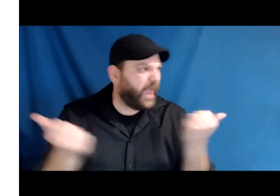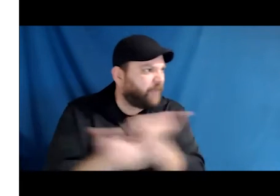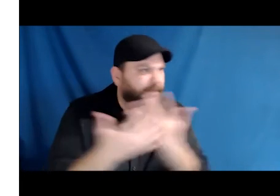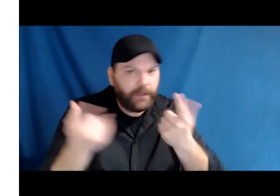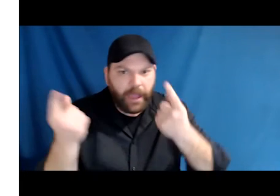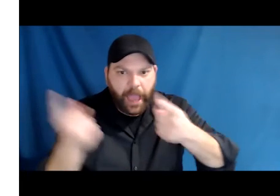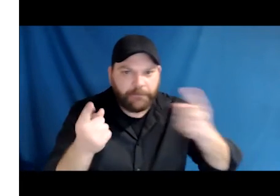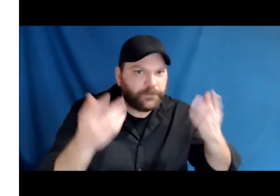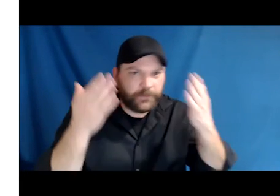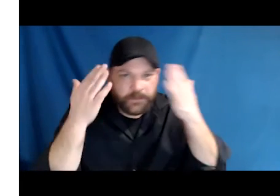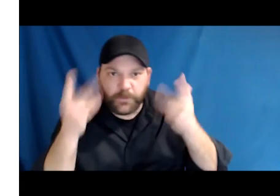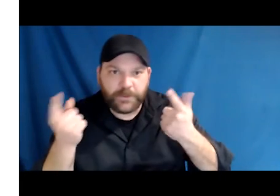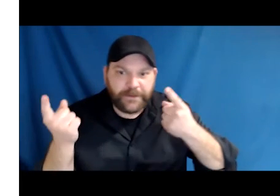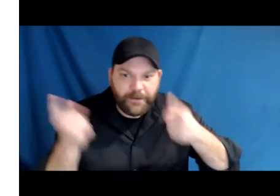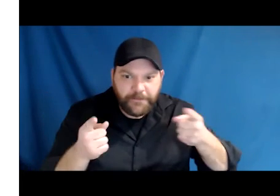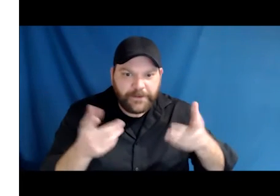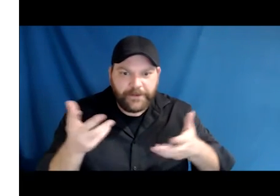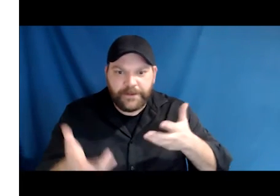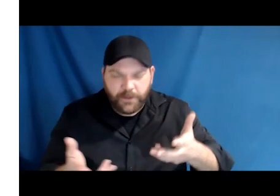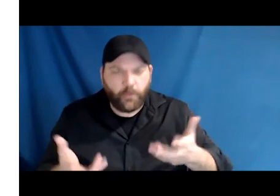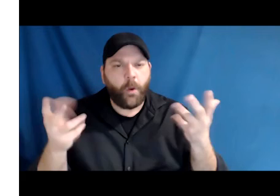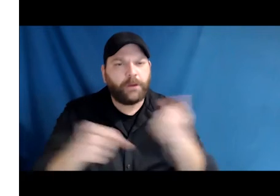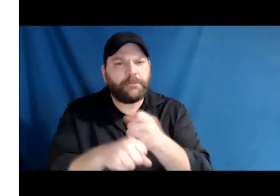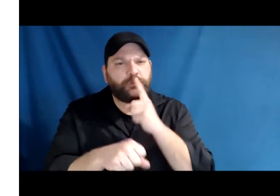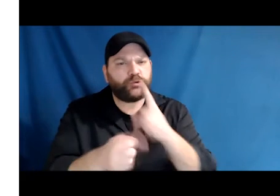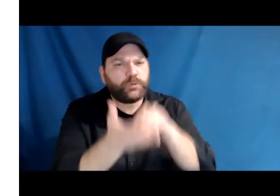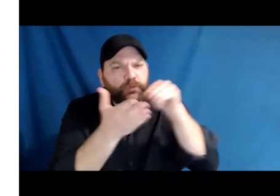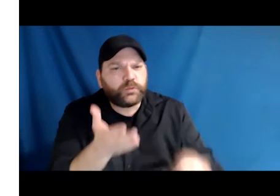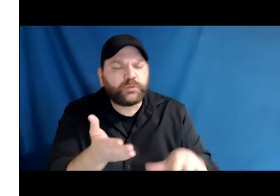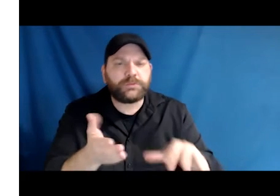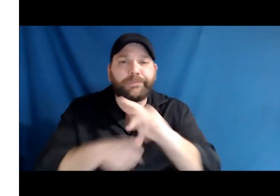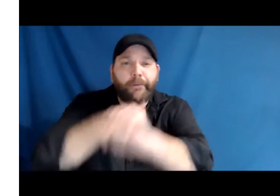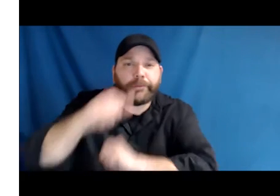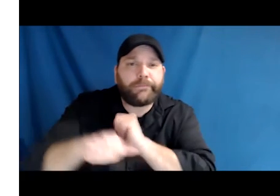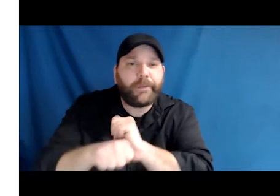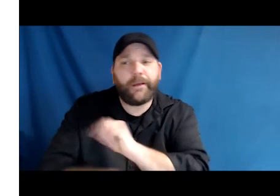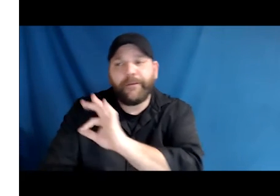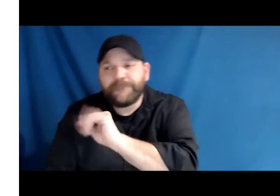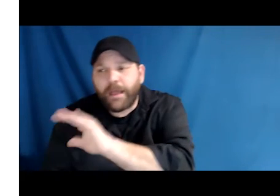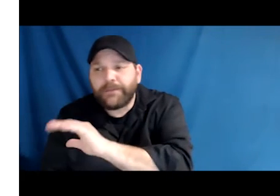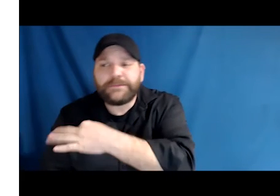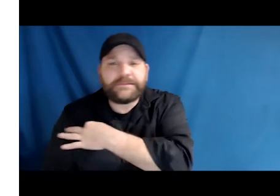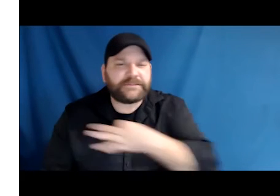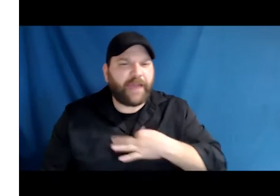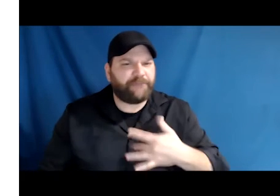that strengthening our community and camaraderie between students, alumni, faculty and staff was really key,